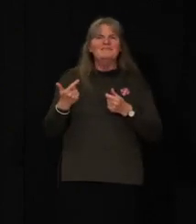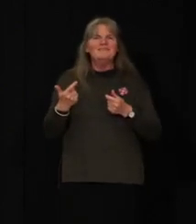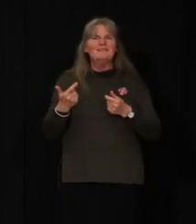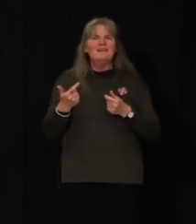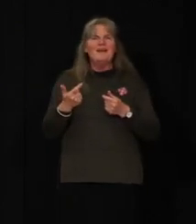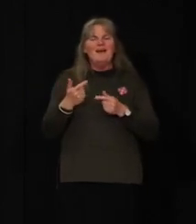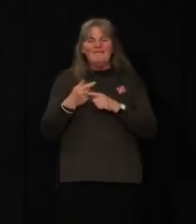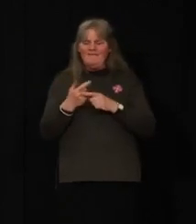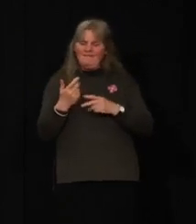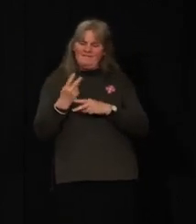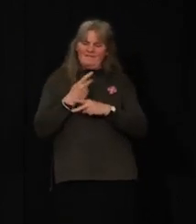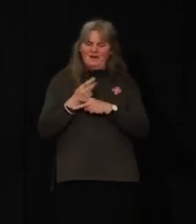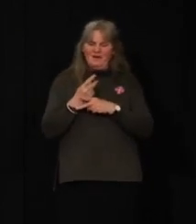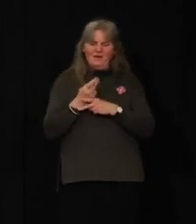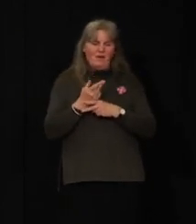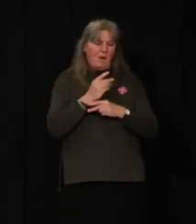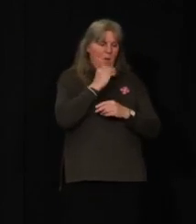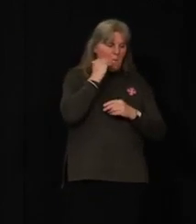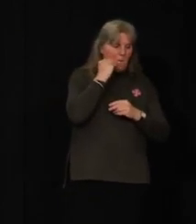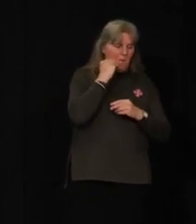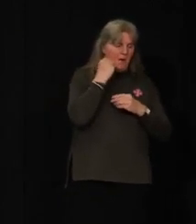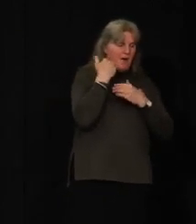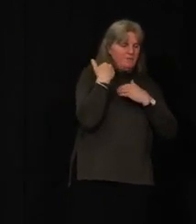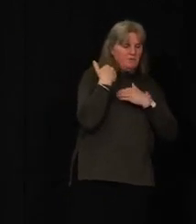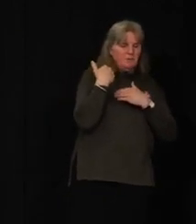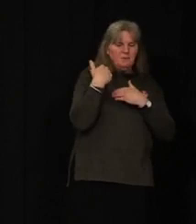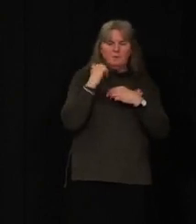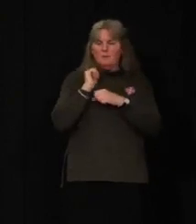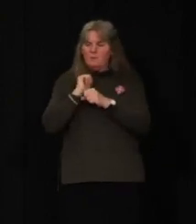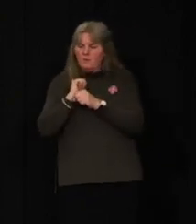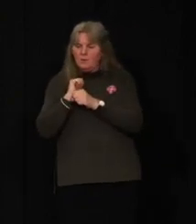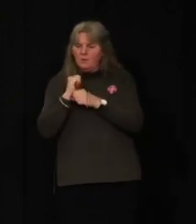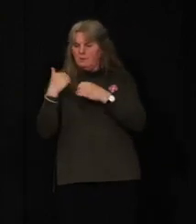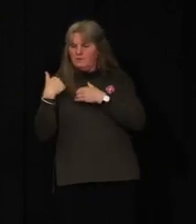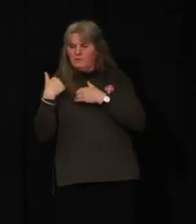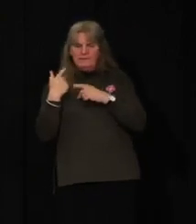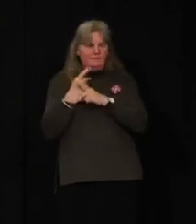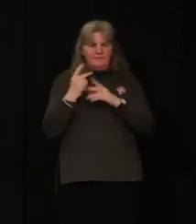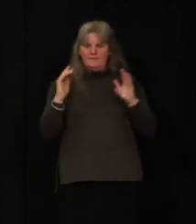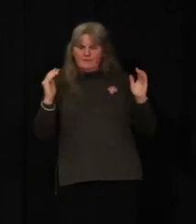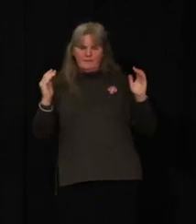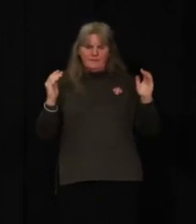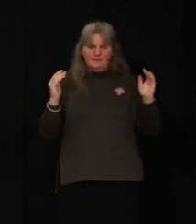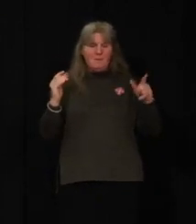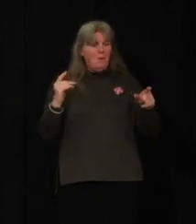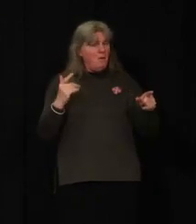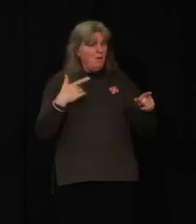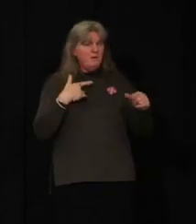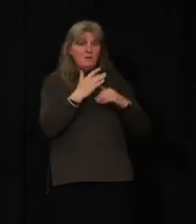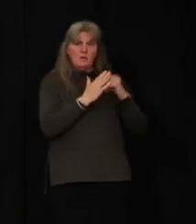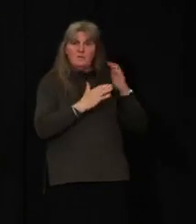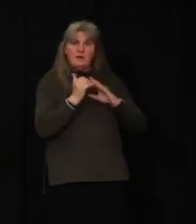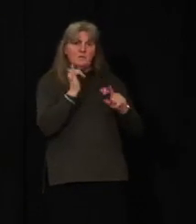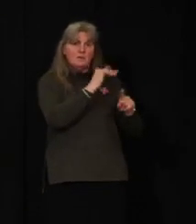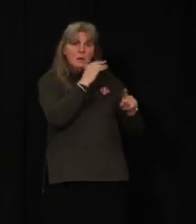their responsibilities at home. And at work. So if people are getting more comfortable working from home,